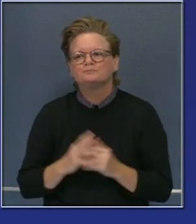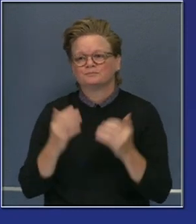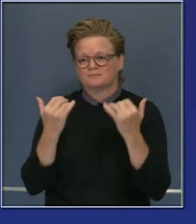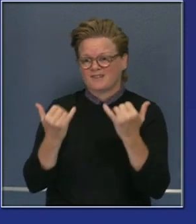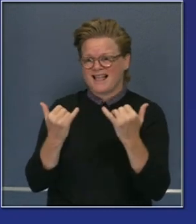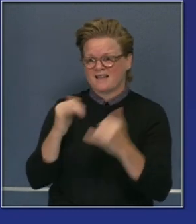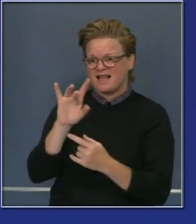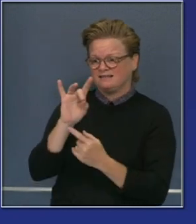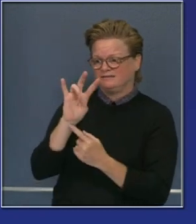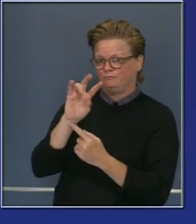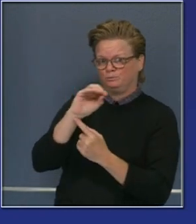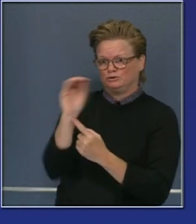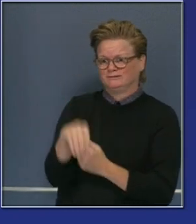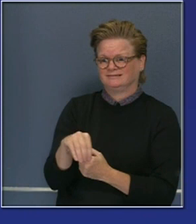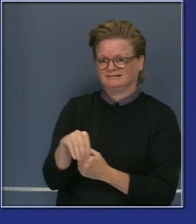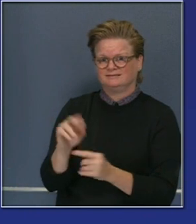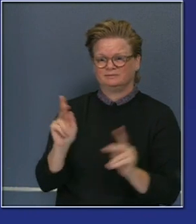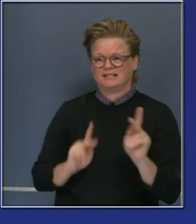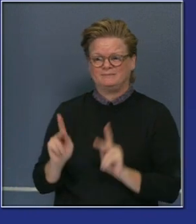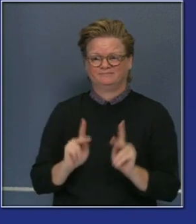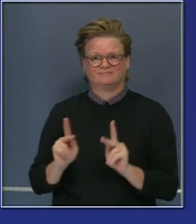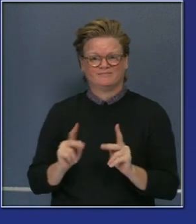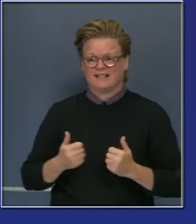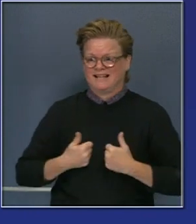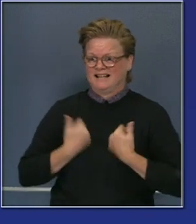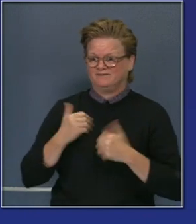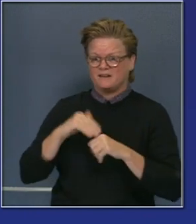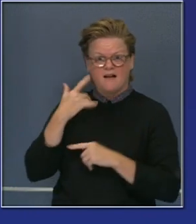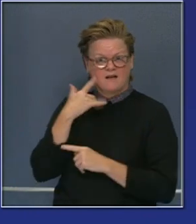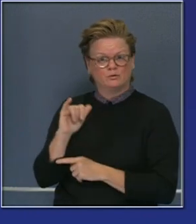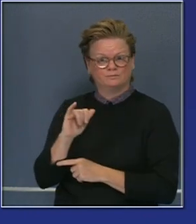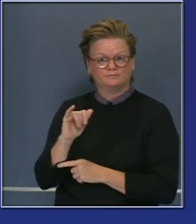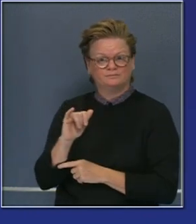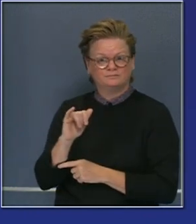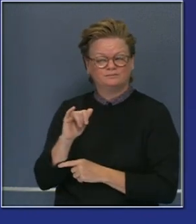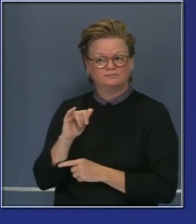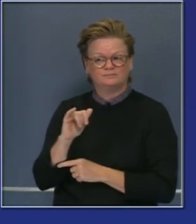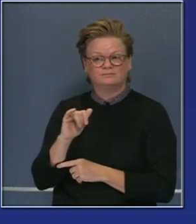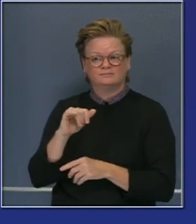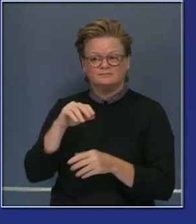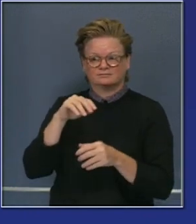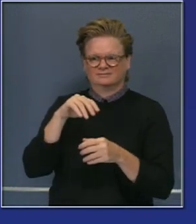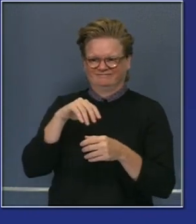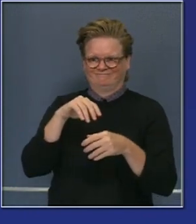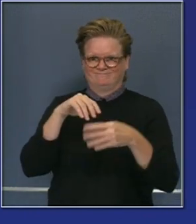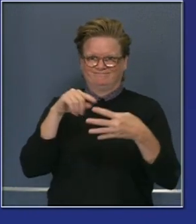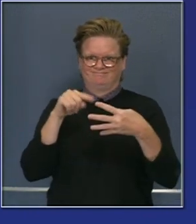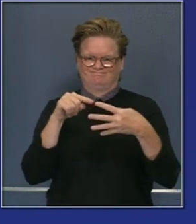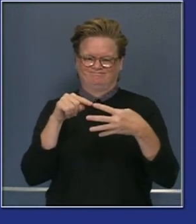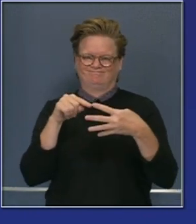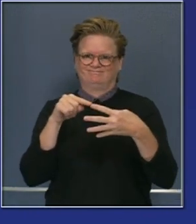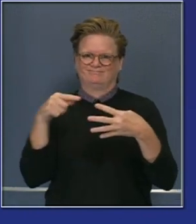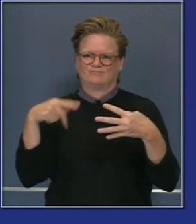LOT OF THE ACTIVITIES WITHIN THE RESPECTIVE COUNTIES. 87% RATHER OF PEOPLE LIVING IN